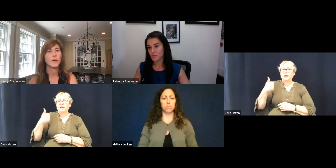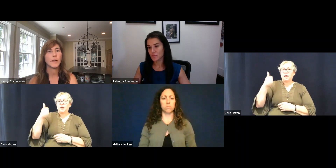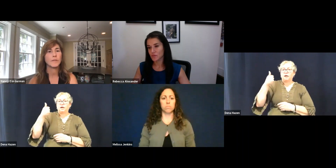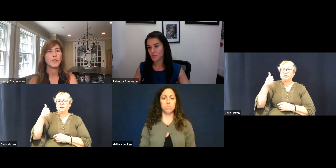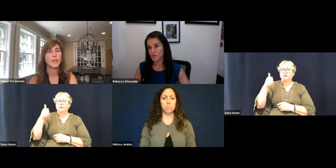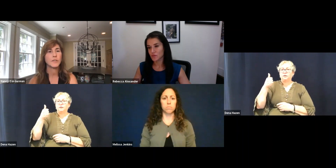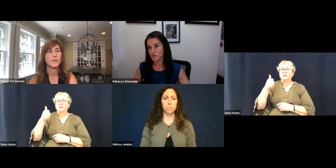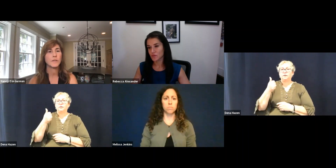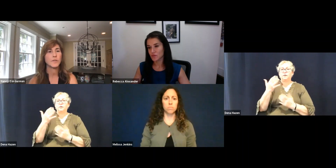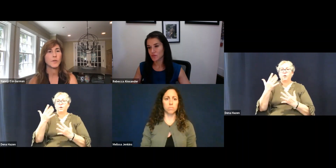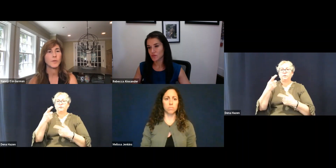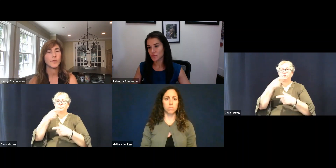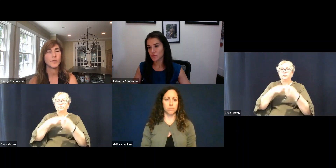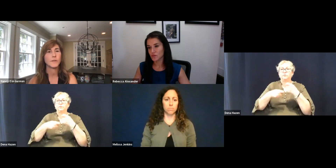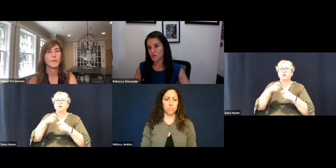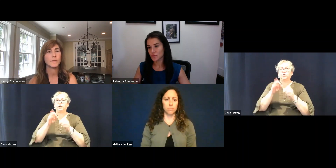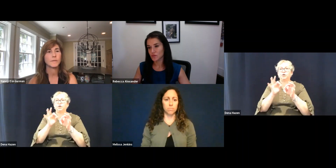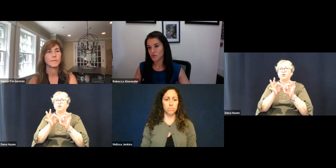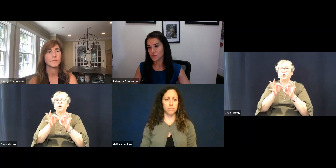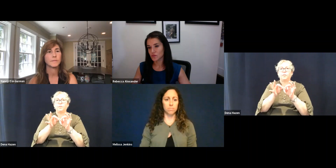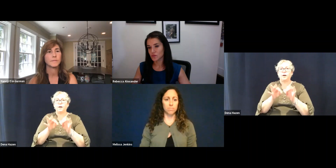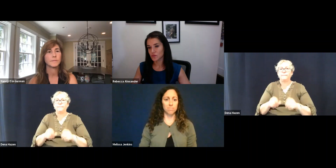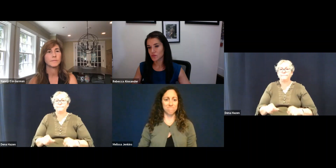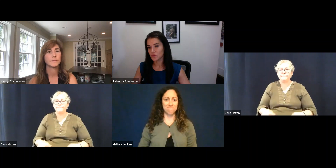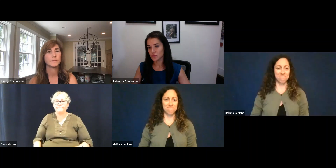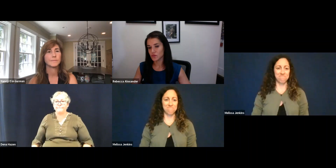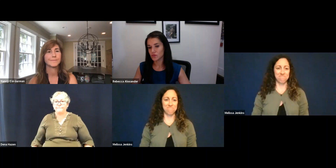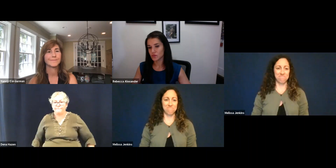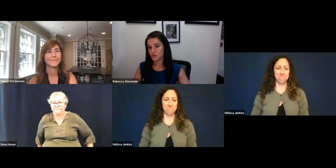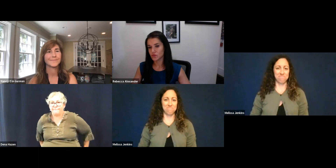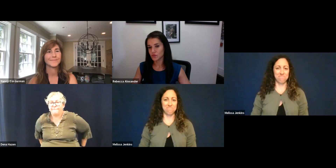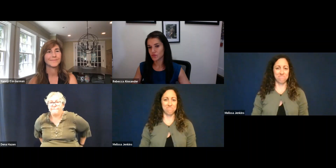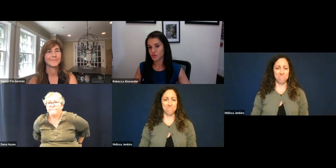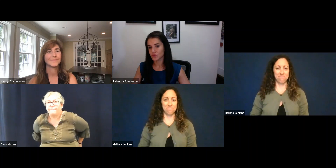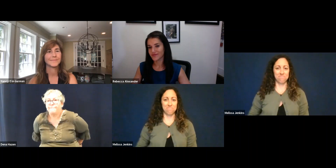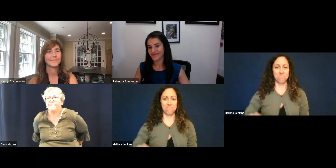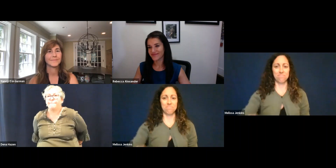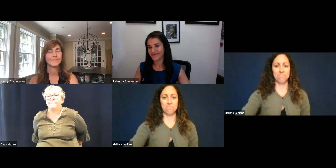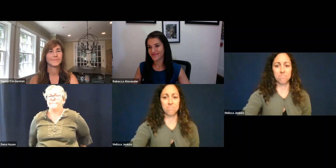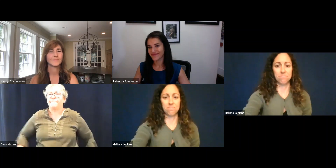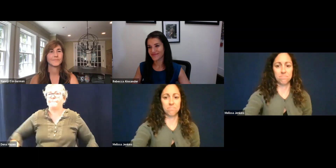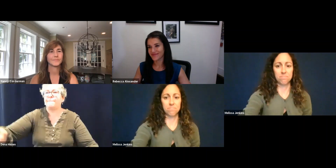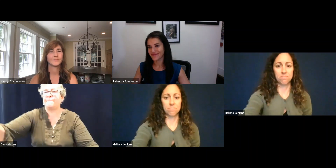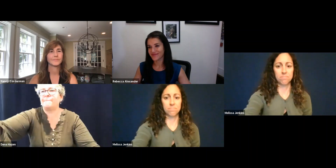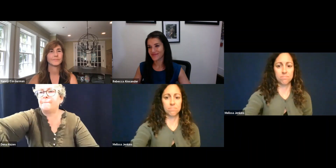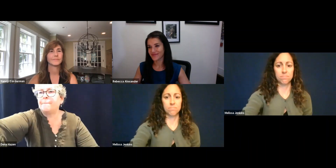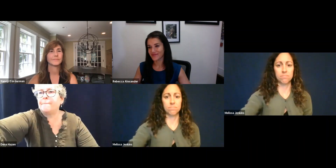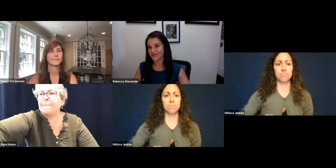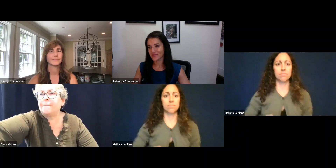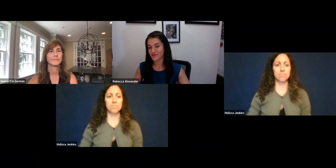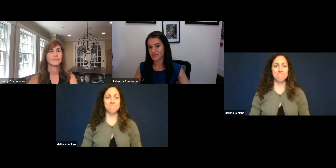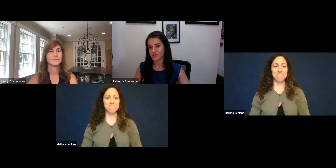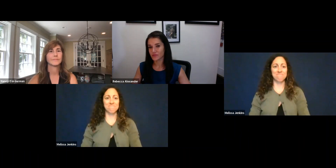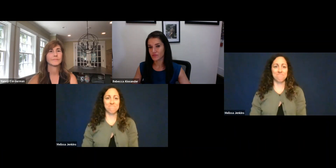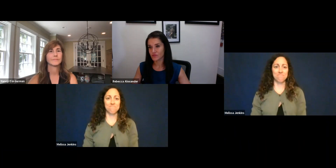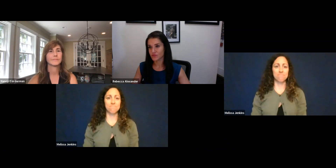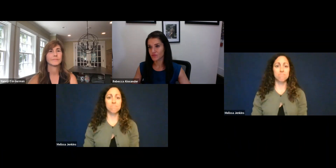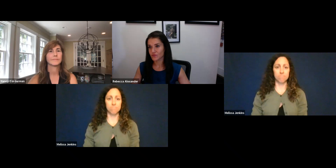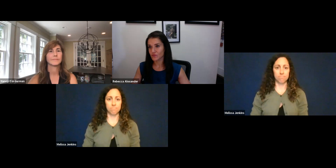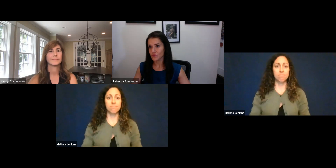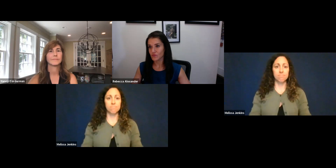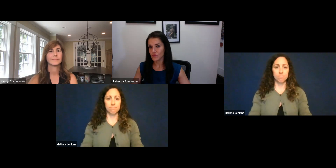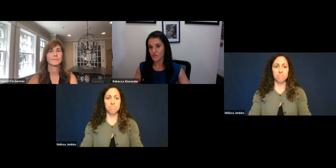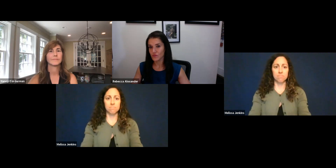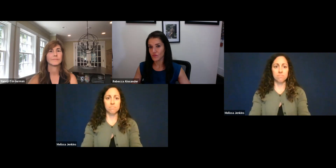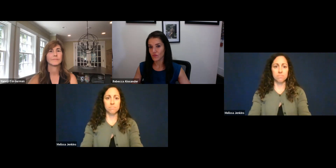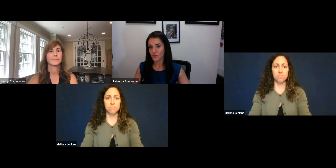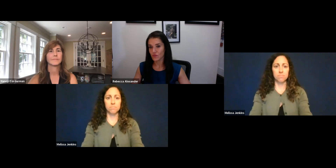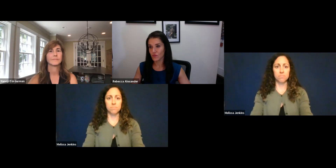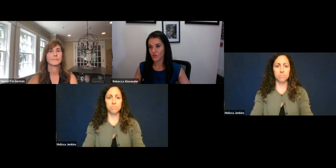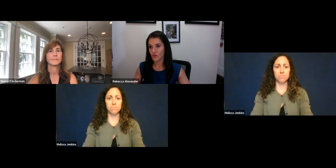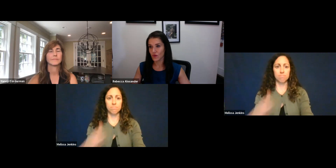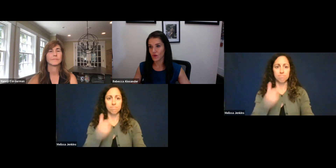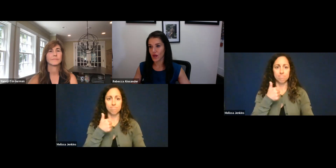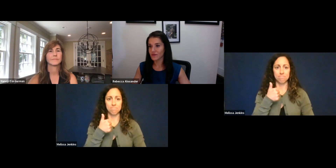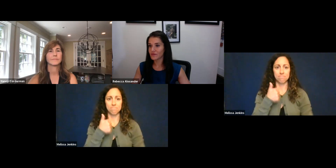We're going to have a change of interpreters.